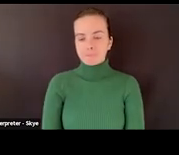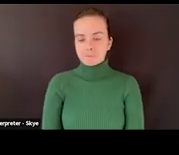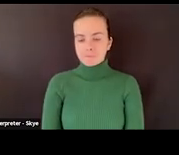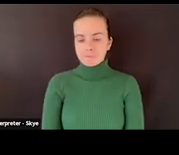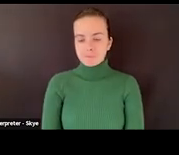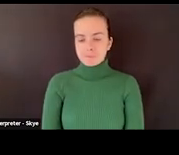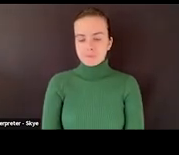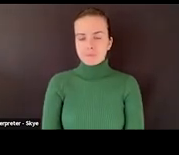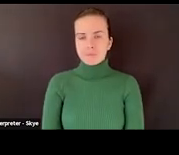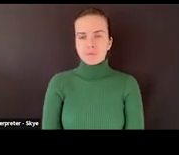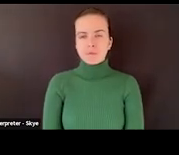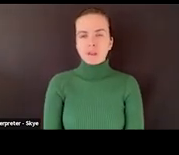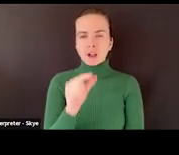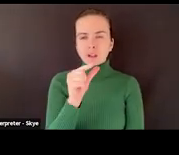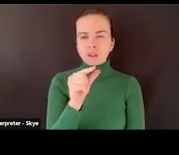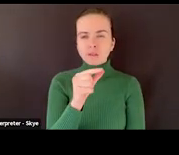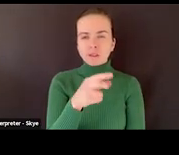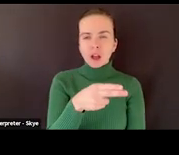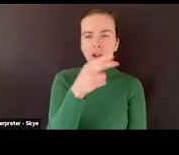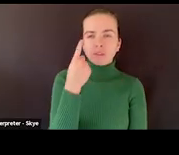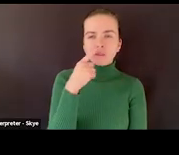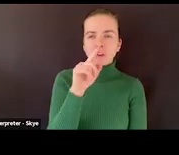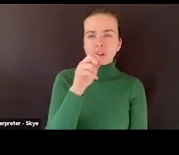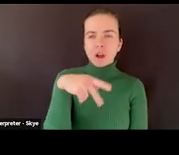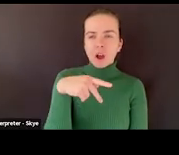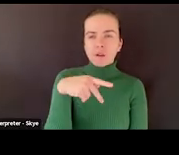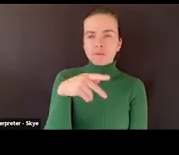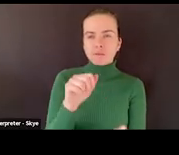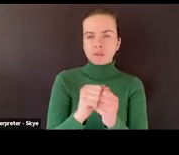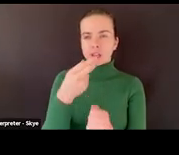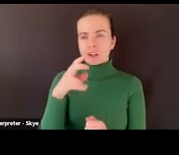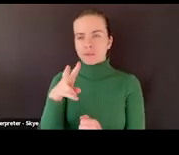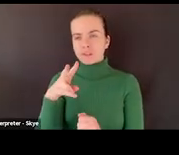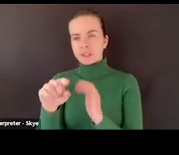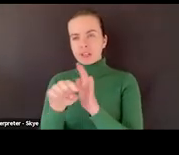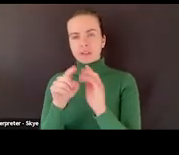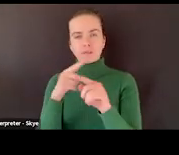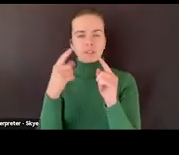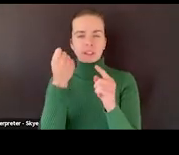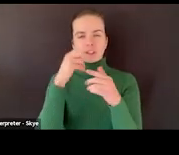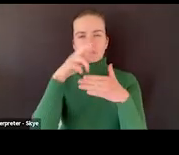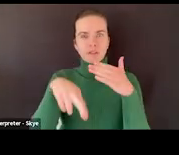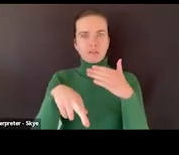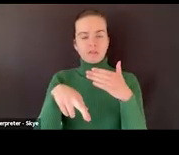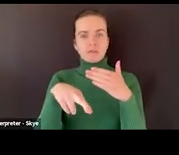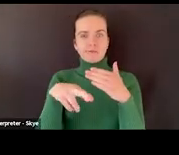higher here for topping among HIV negative, but the results were not statistically significant.